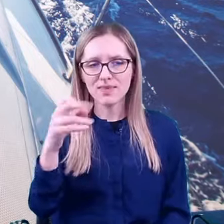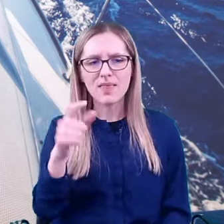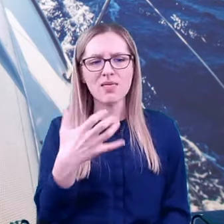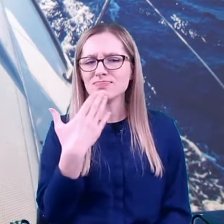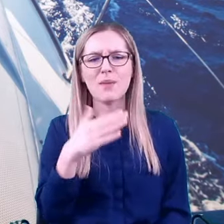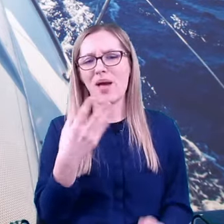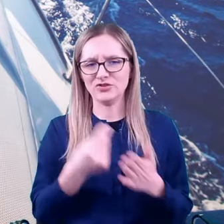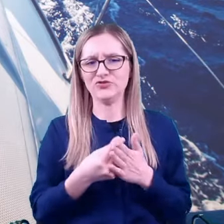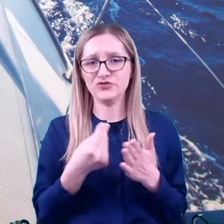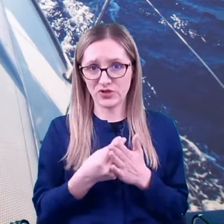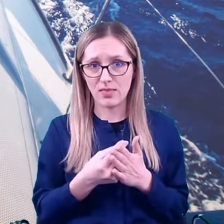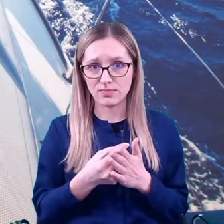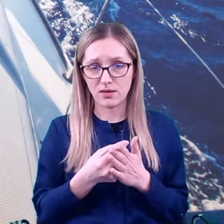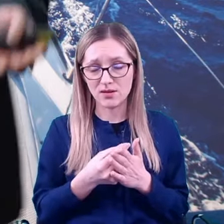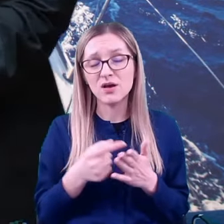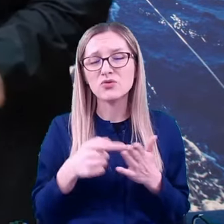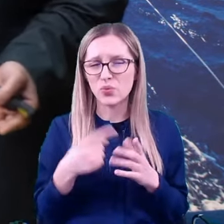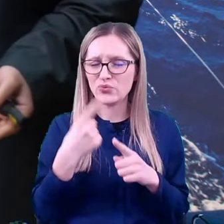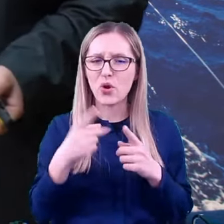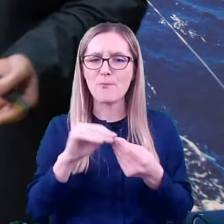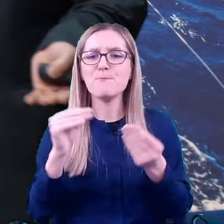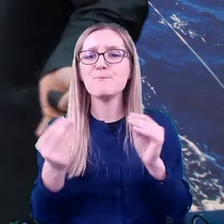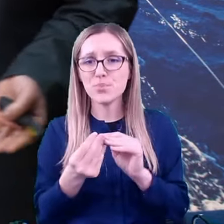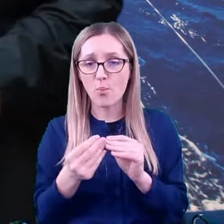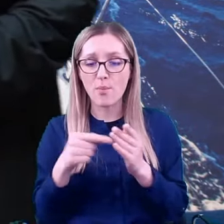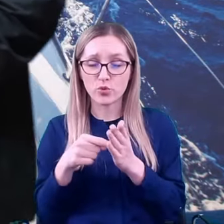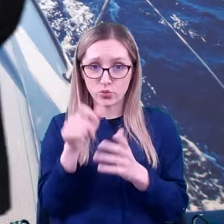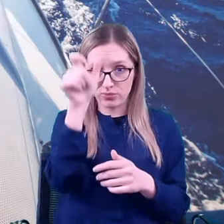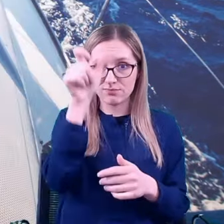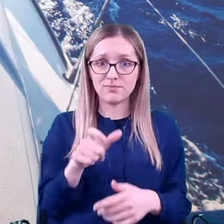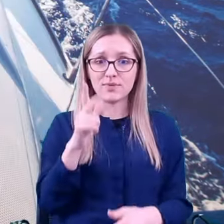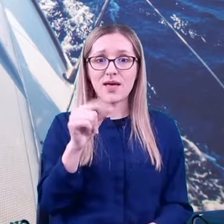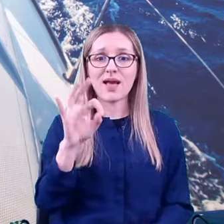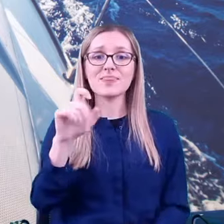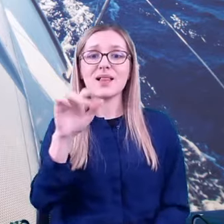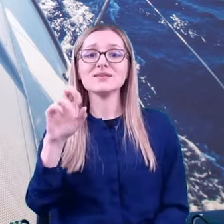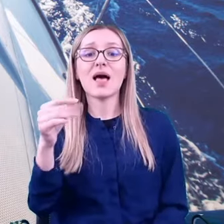But here we have a small problem. The catalyst of these reactions in a fuel cell is platinum,